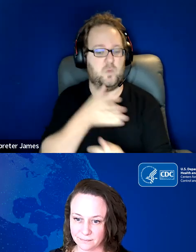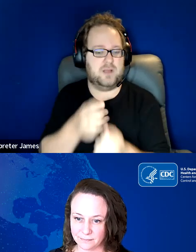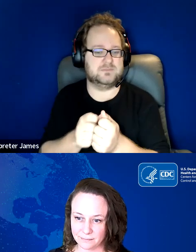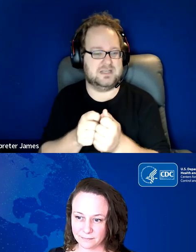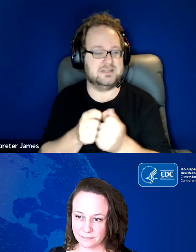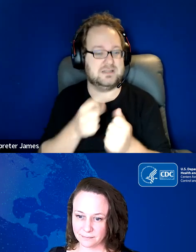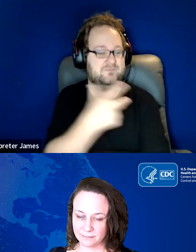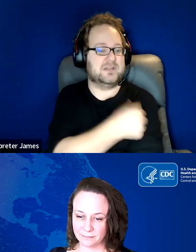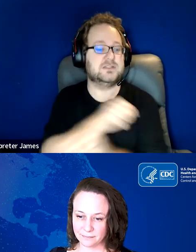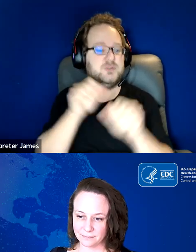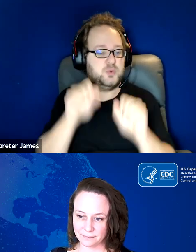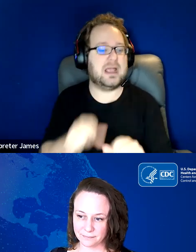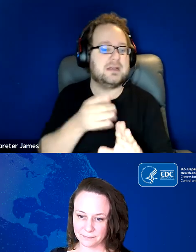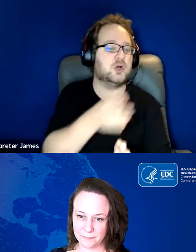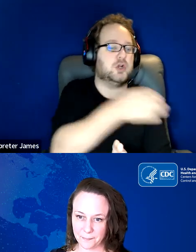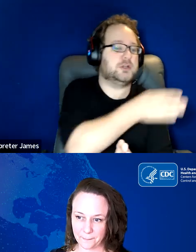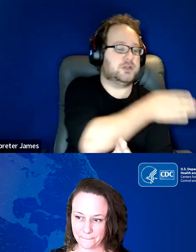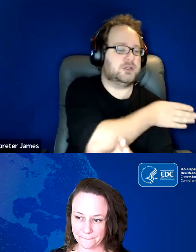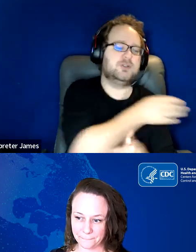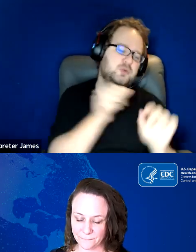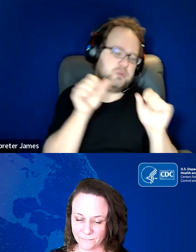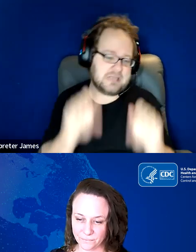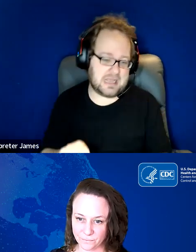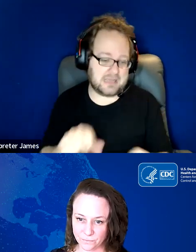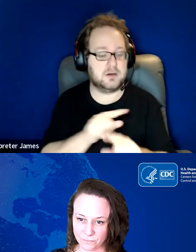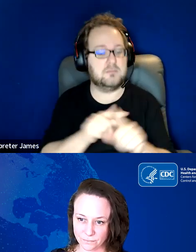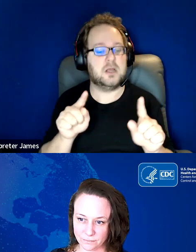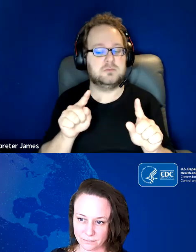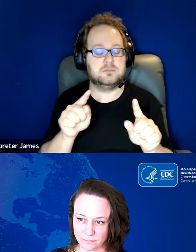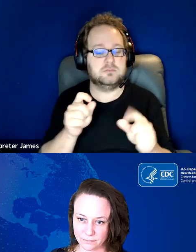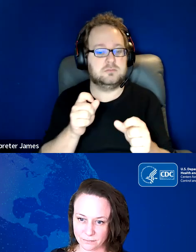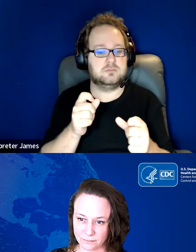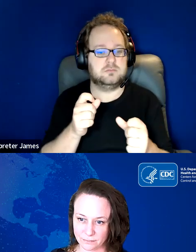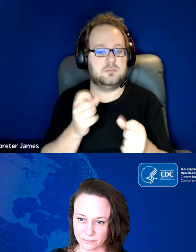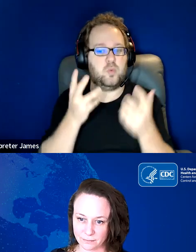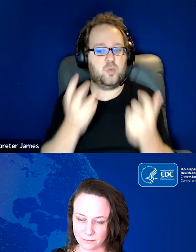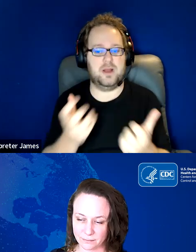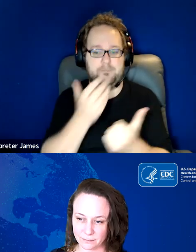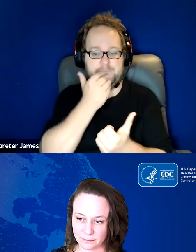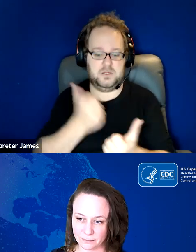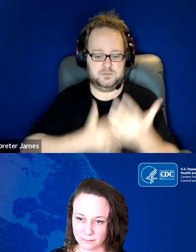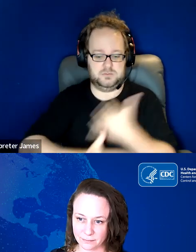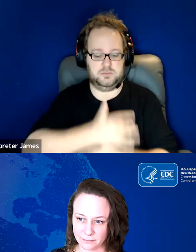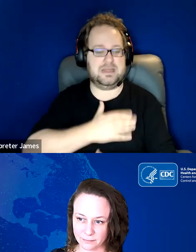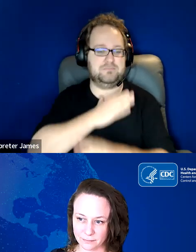You can get it earlier but in order to make sure you have the best immune response, we think about eight weeks is the